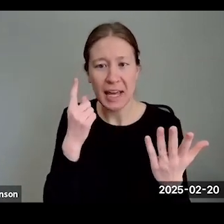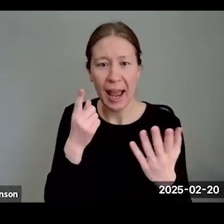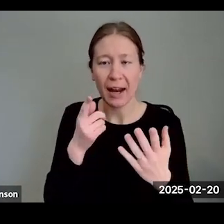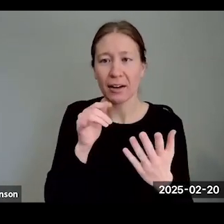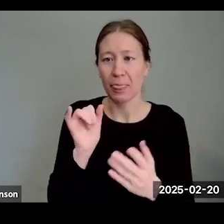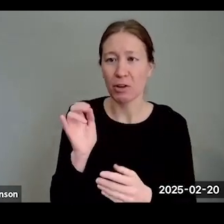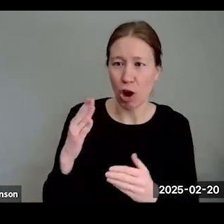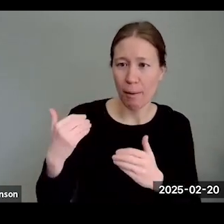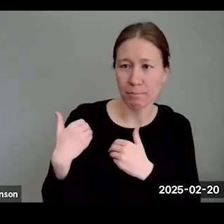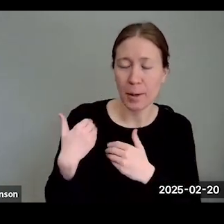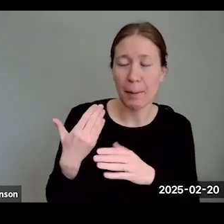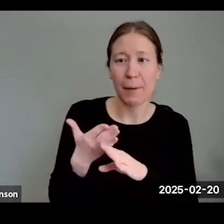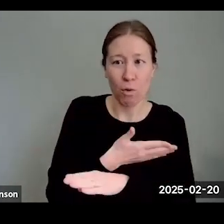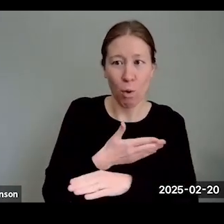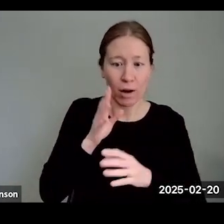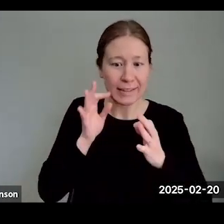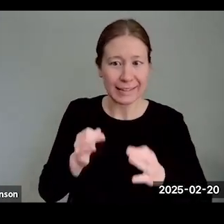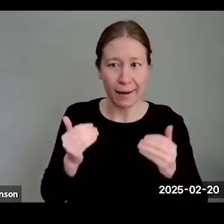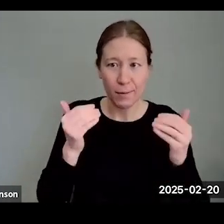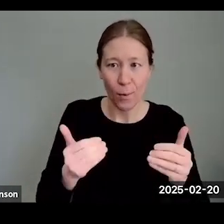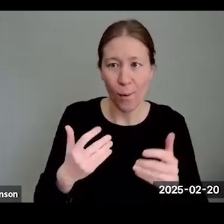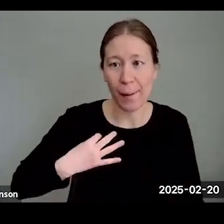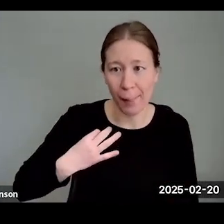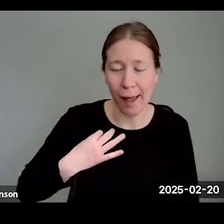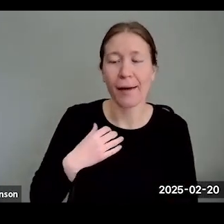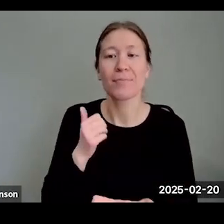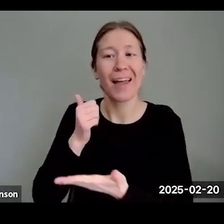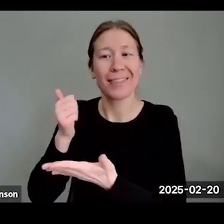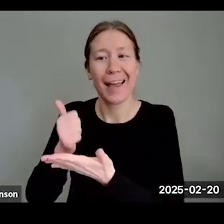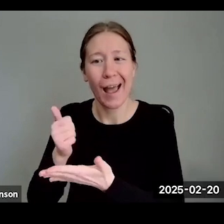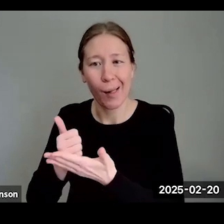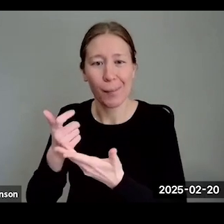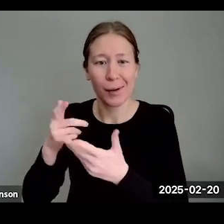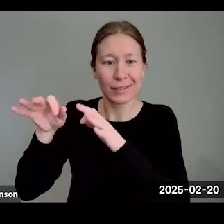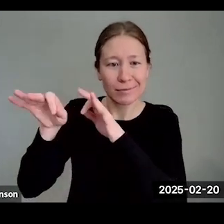They also help establish job competencies. So listing those competencies